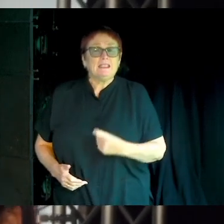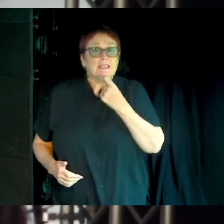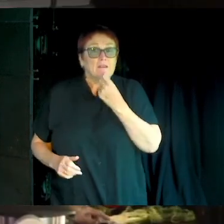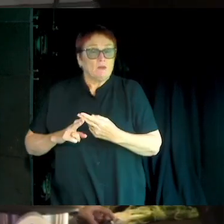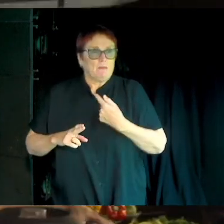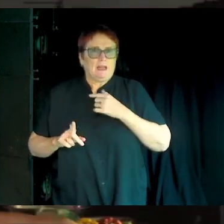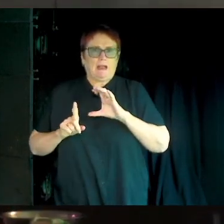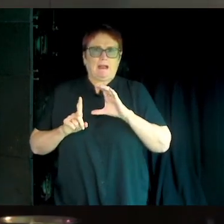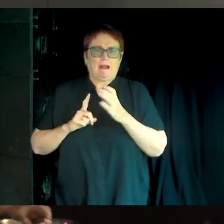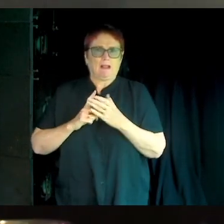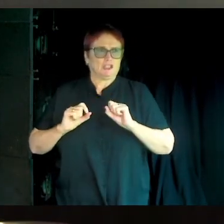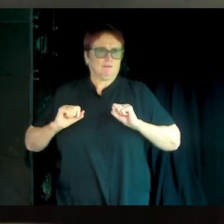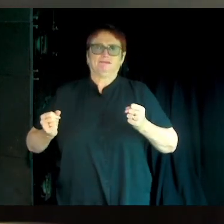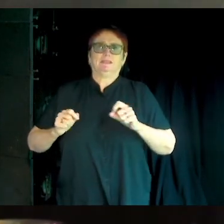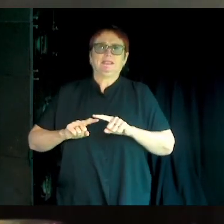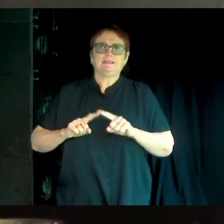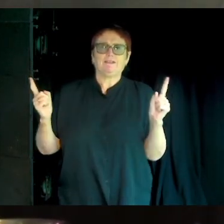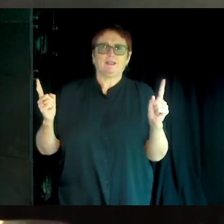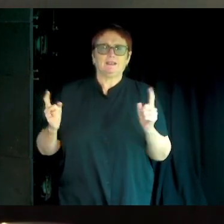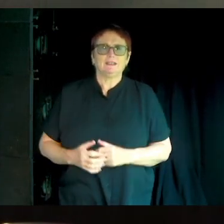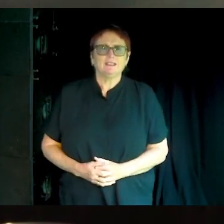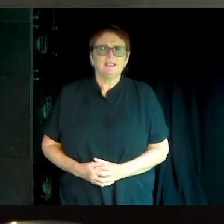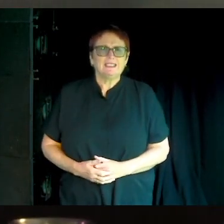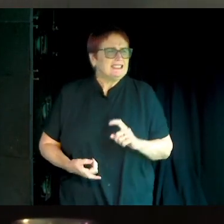when you first come here when they order a fried egg and it's like it's still not quite cooked